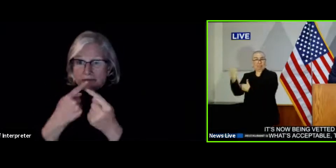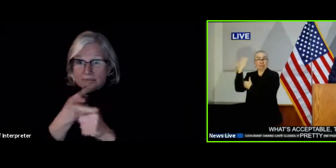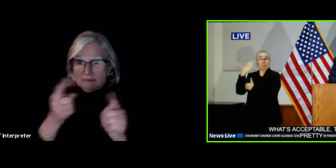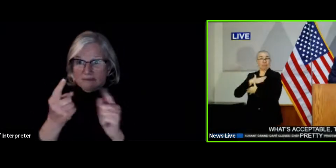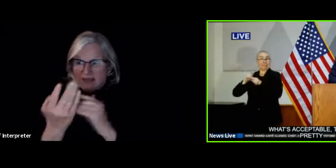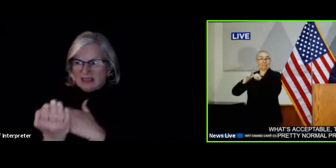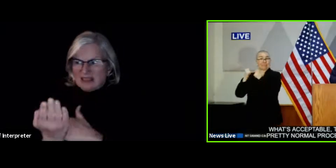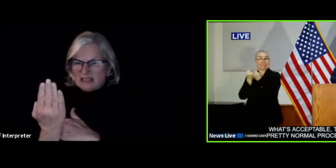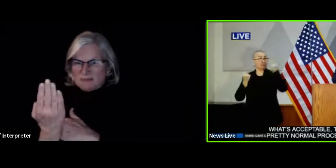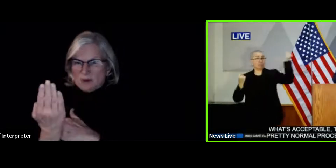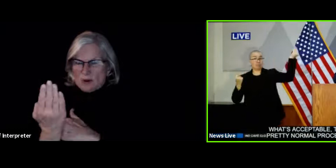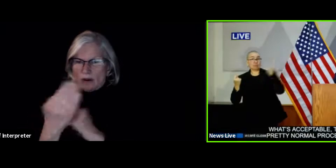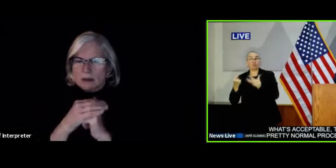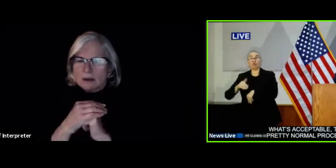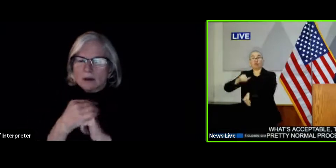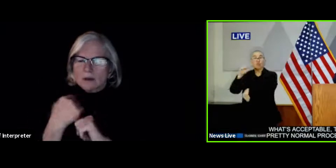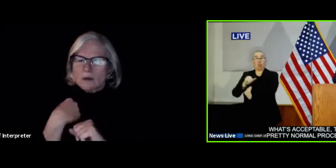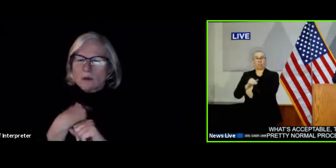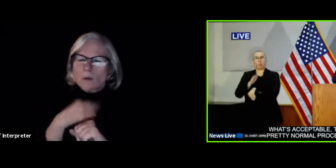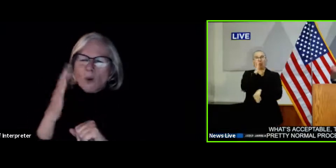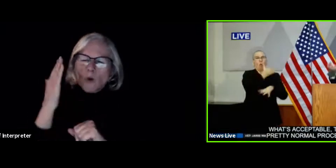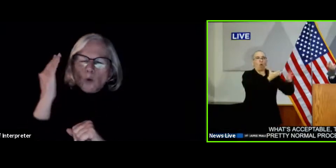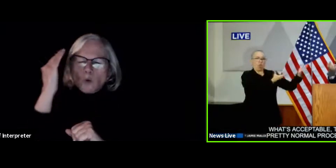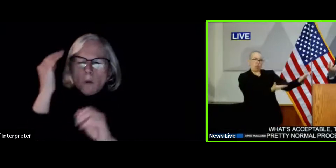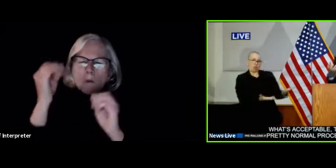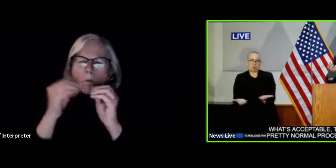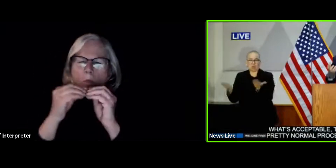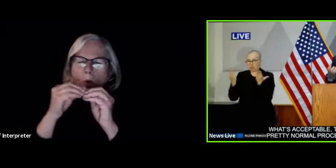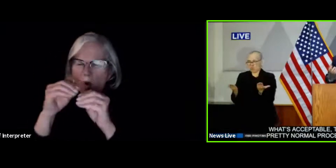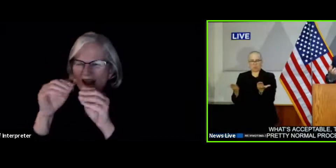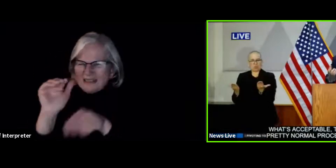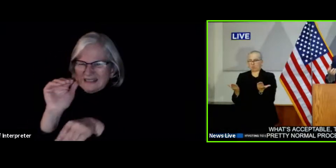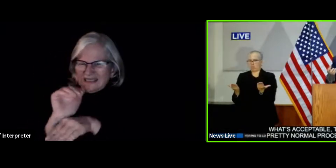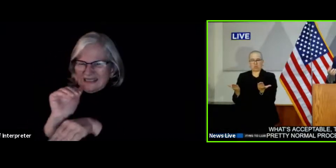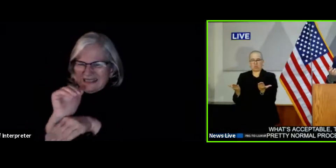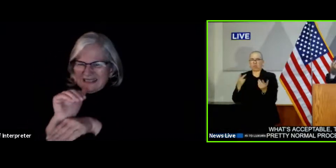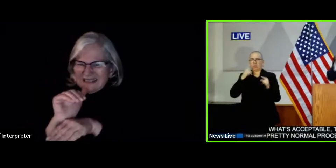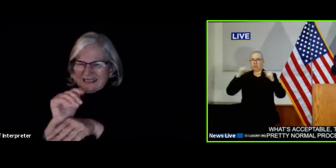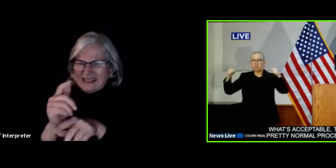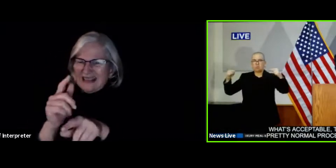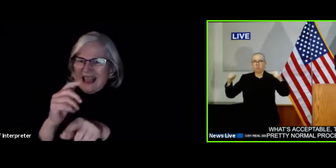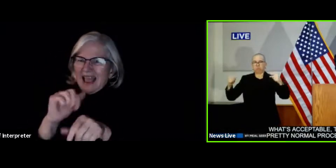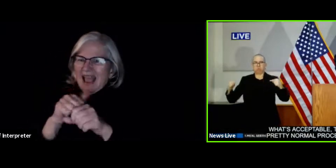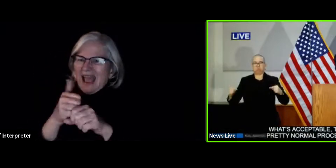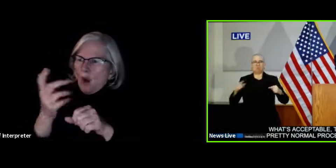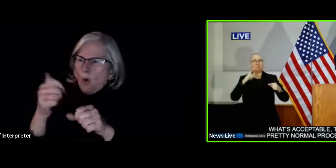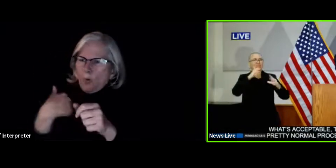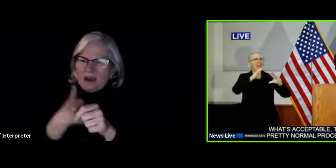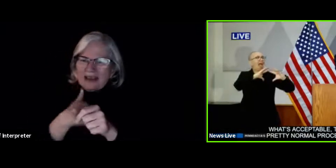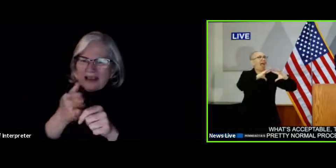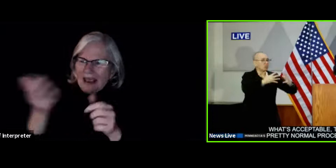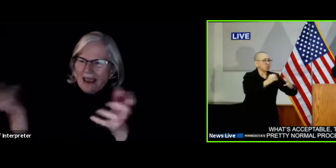AT AND WHAT WE'LL TRY TO DO ASK COMBINE, BECAUSE AS YOU MIGHT EXPECT, HOUSE DEMOCRATS AND HOUSE REPUBLICANS HAVE A LITTLE DIFFERENT APPROACH TO THIS.